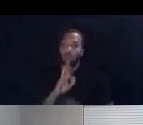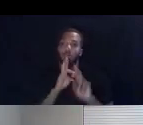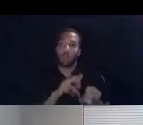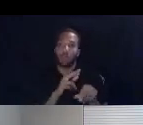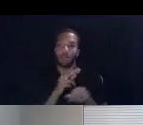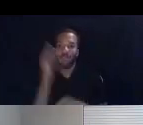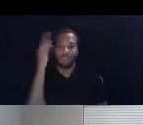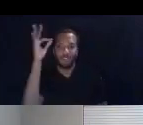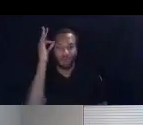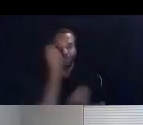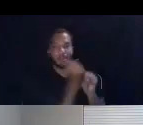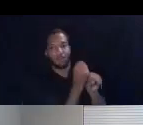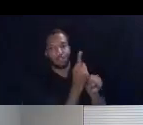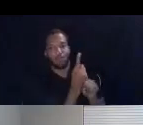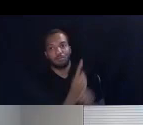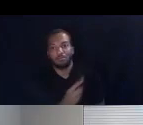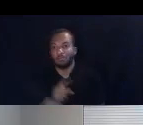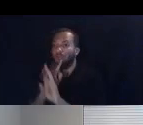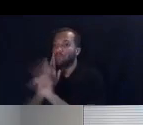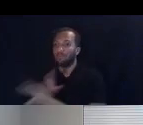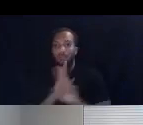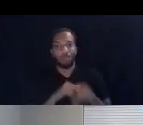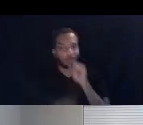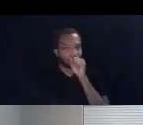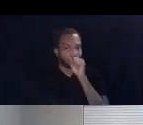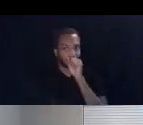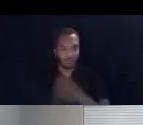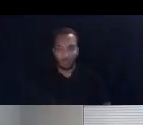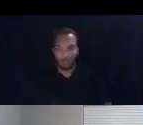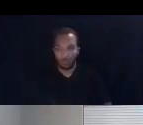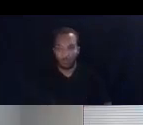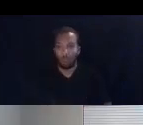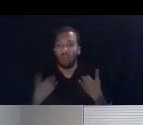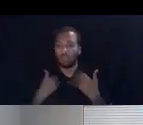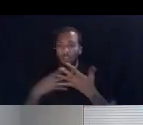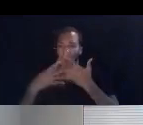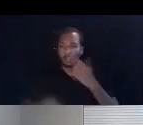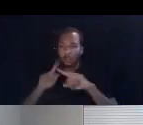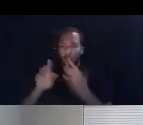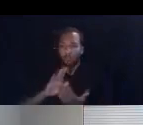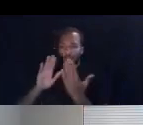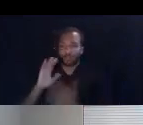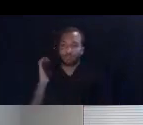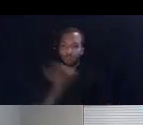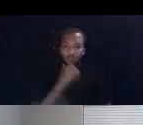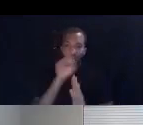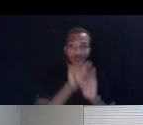So we also report within our organization to our boards. So there's a lot of different ways at the state federal level that we're reporting on